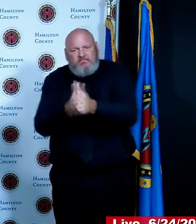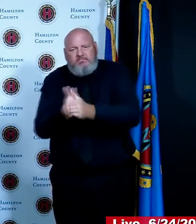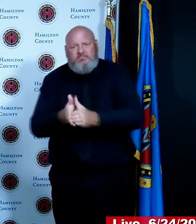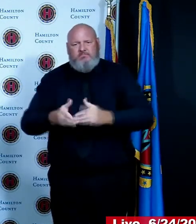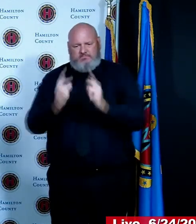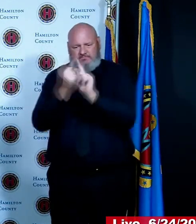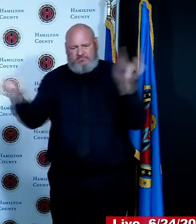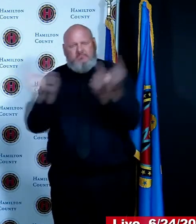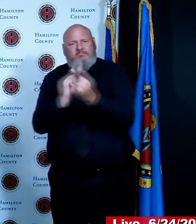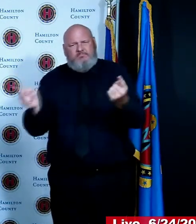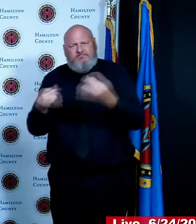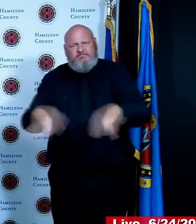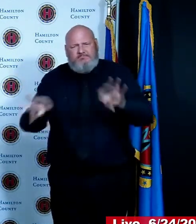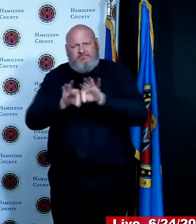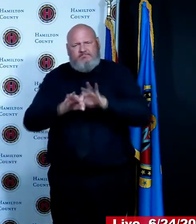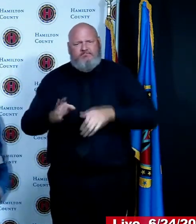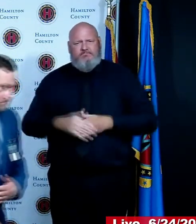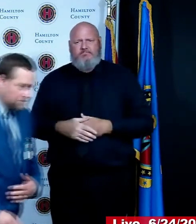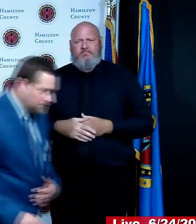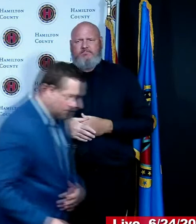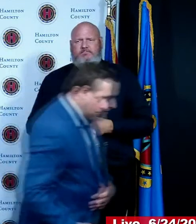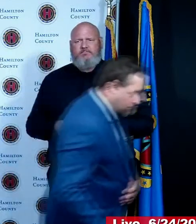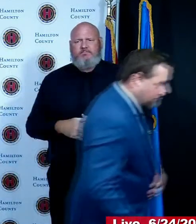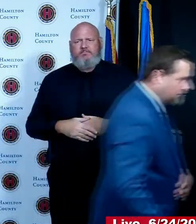Christa a quick question